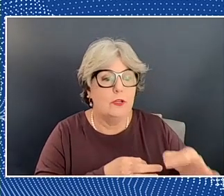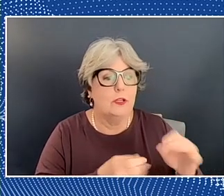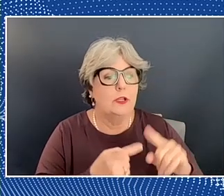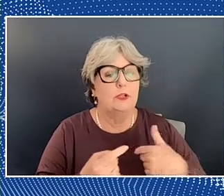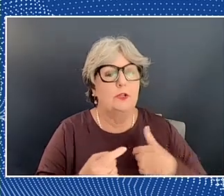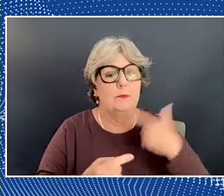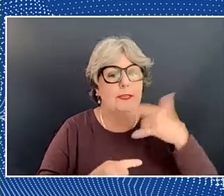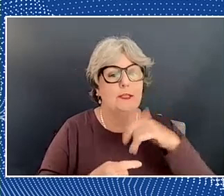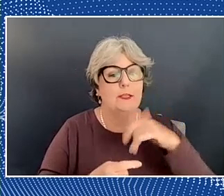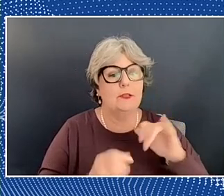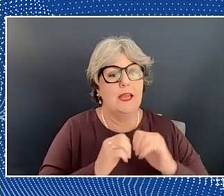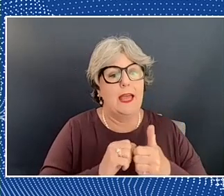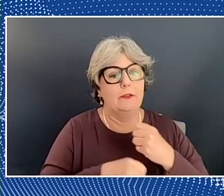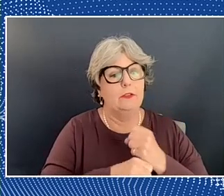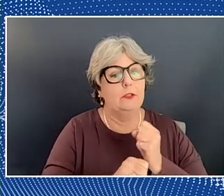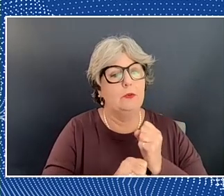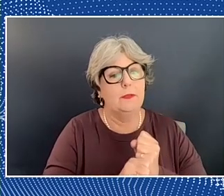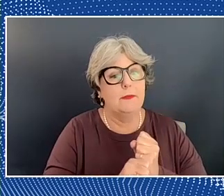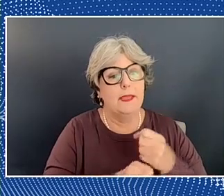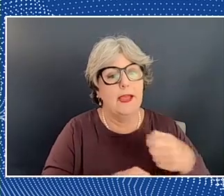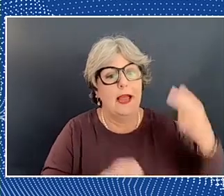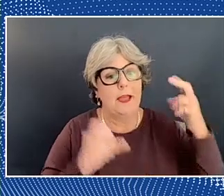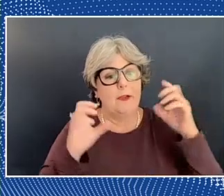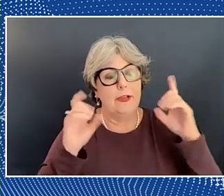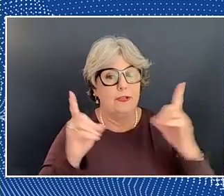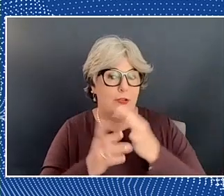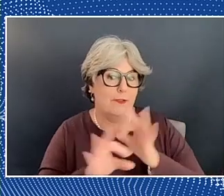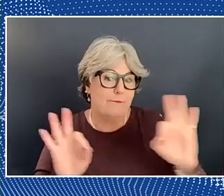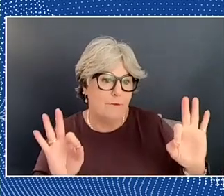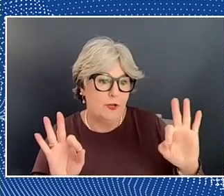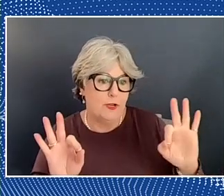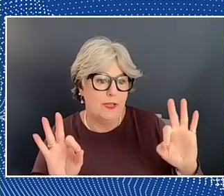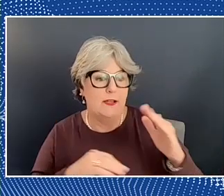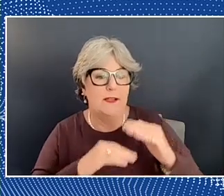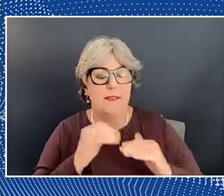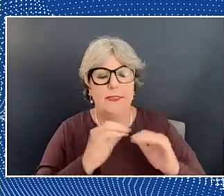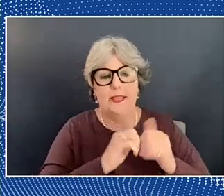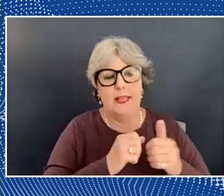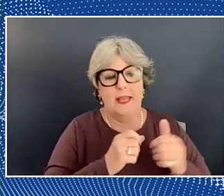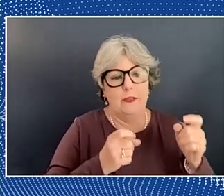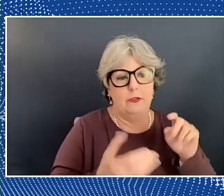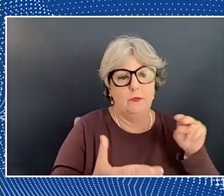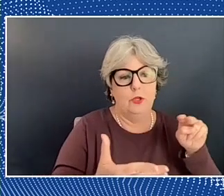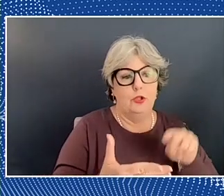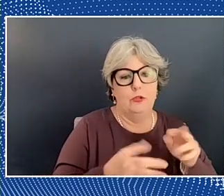make higher education free than about how do we look at deferment or discharge of